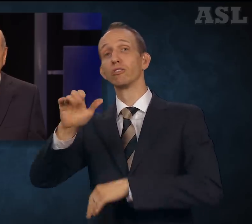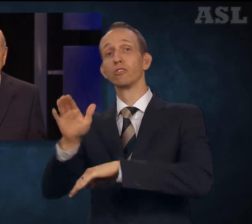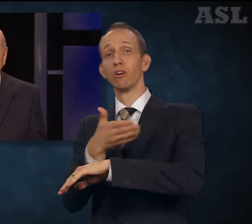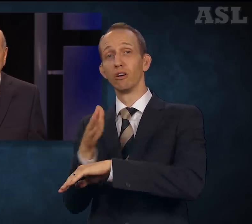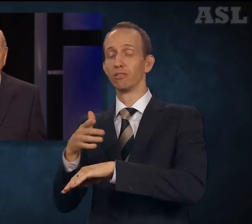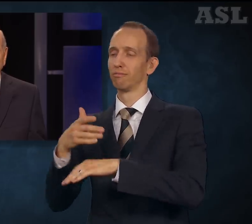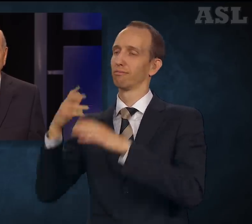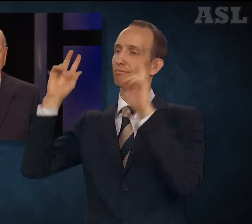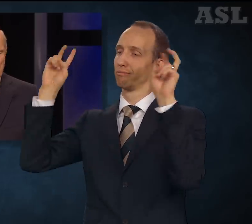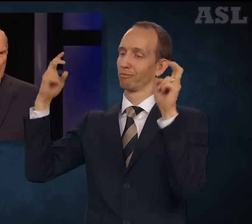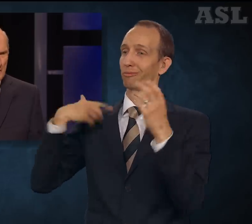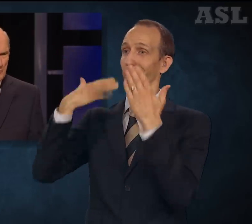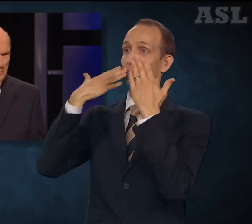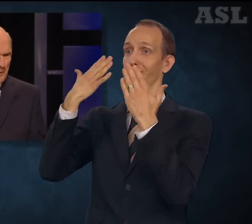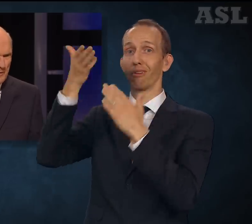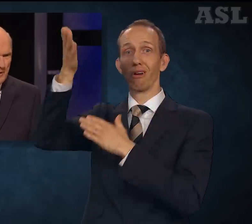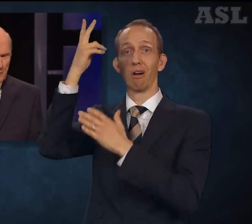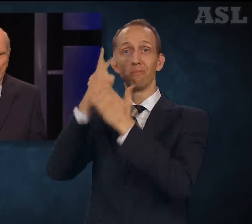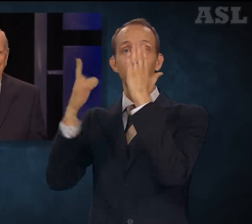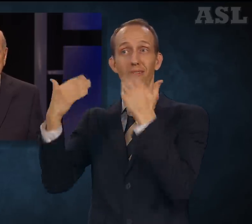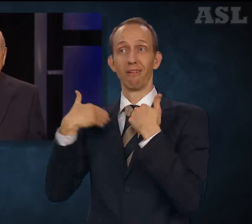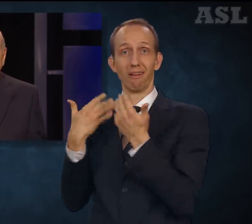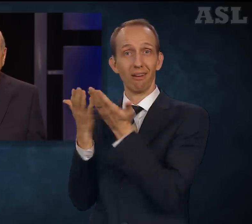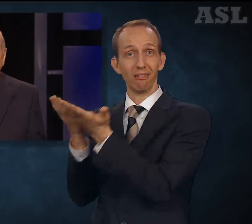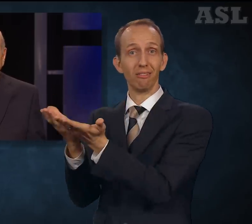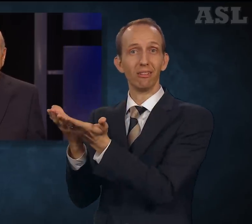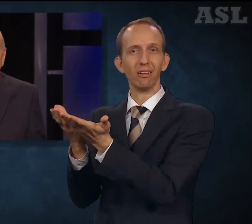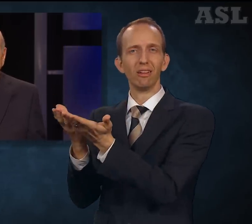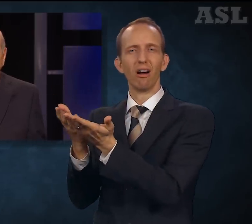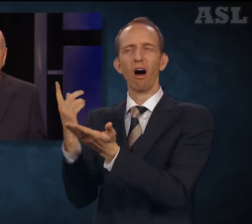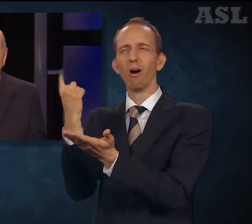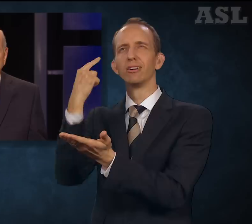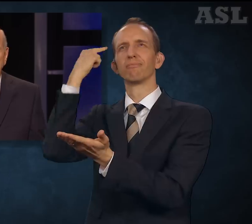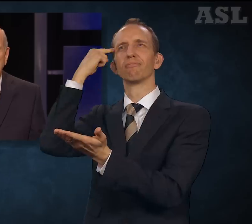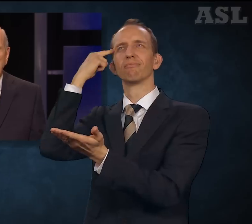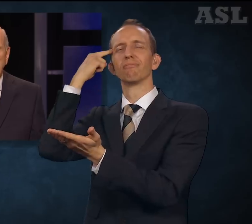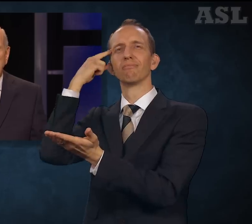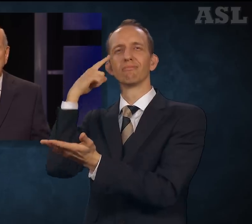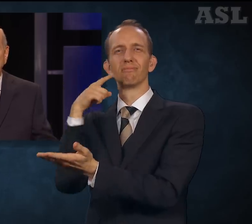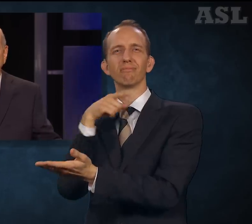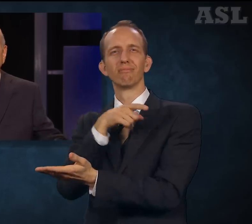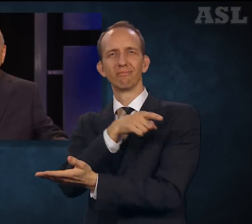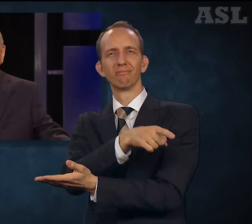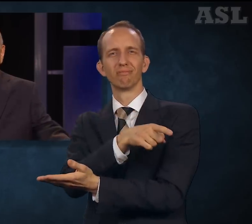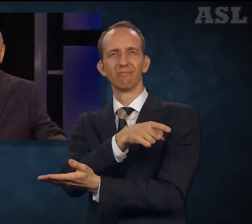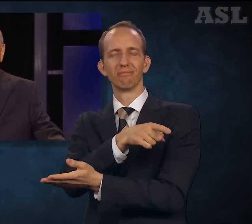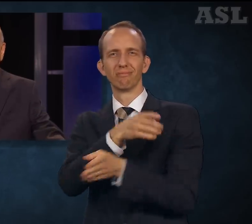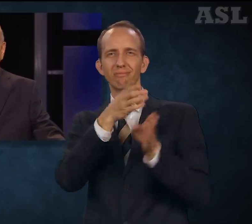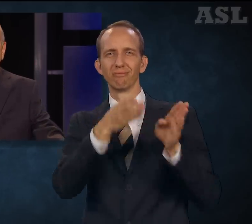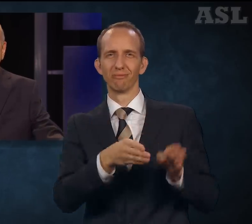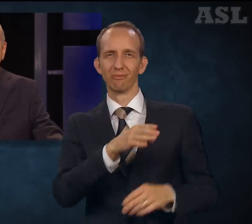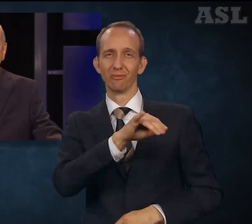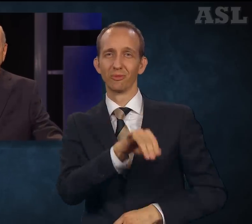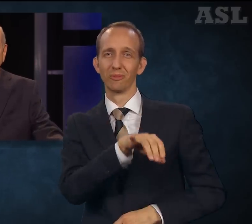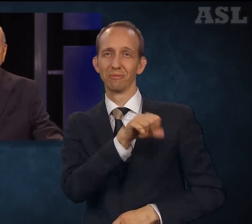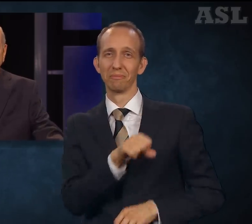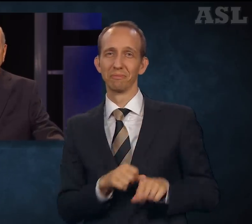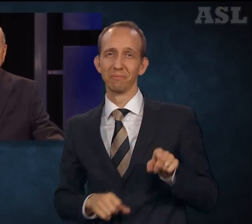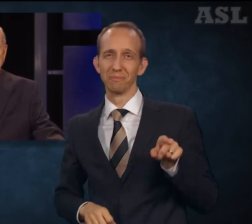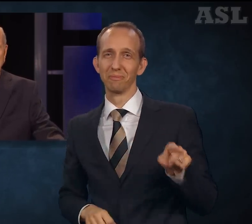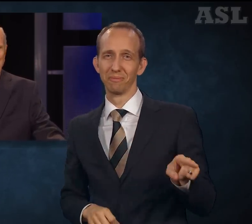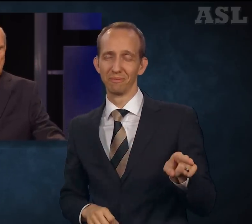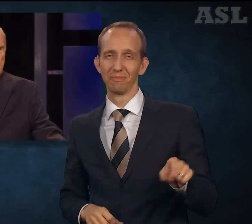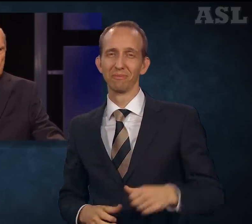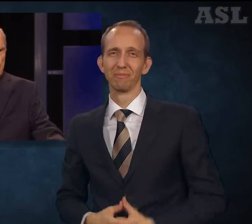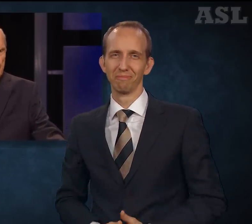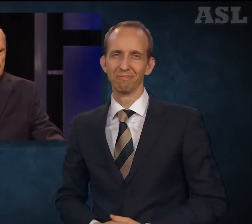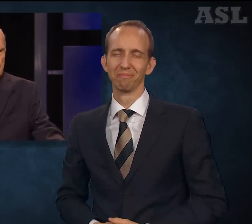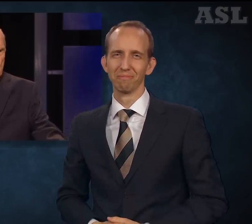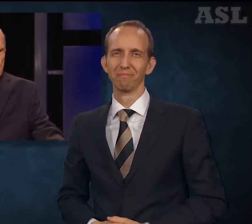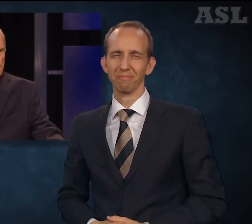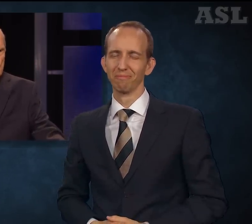SINGING OUR OPENING HYMN WITH